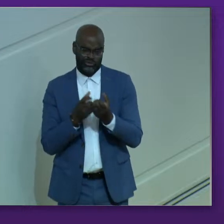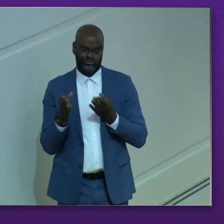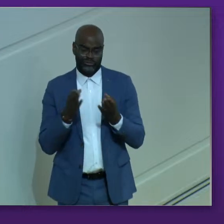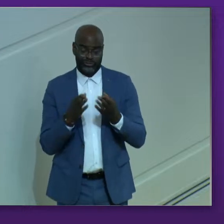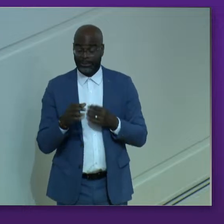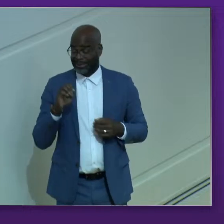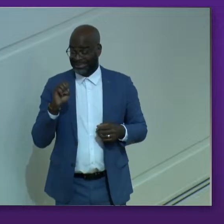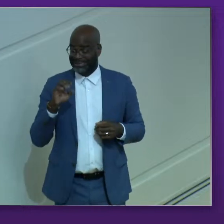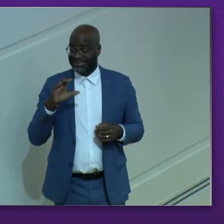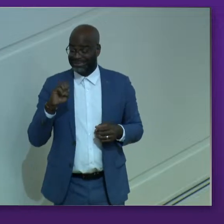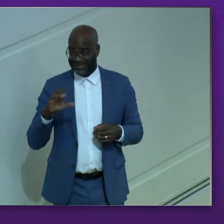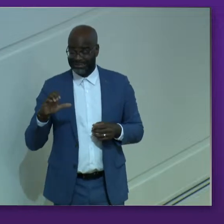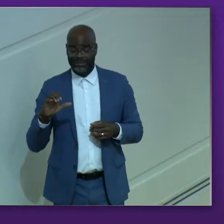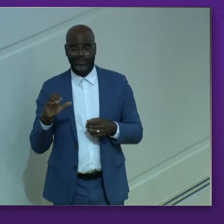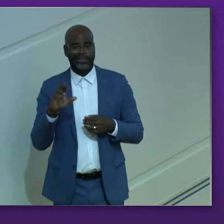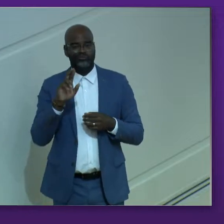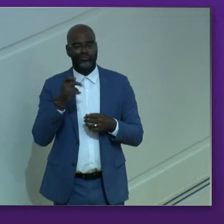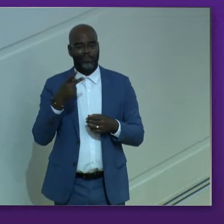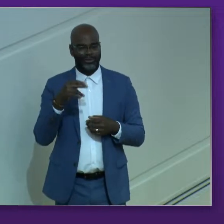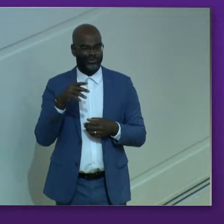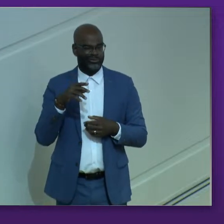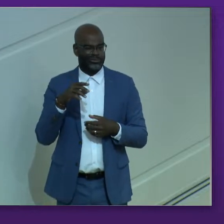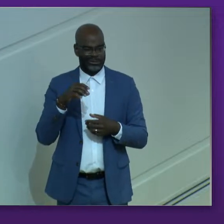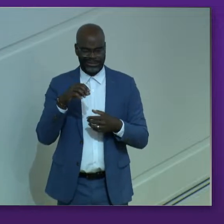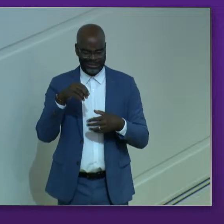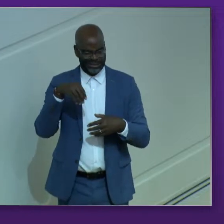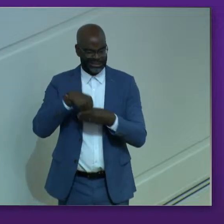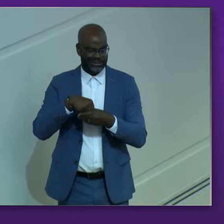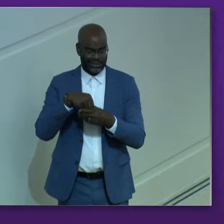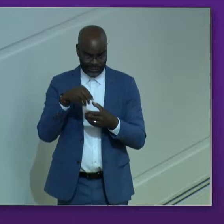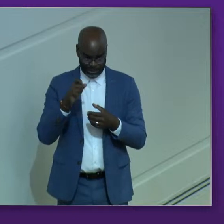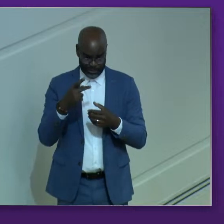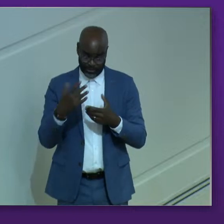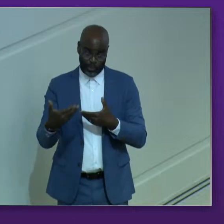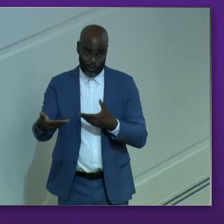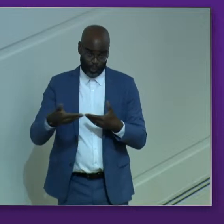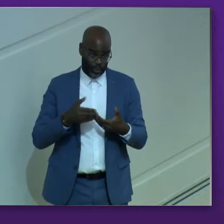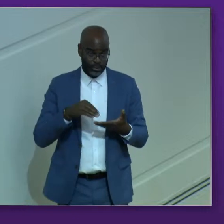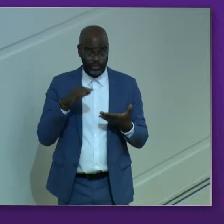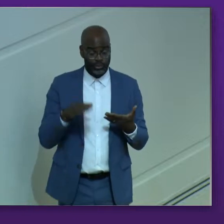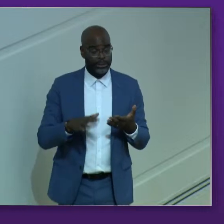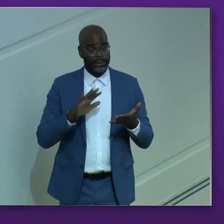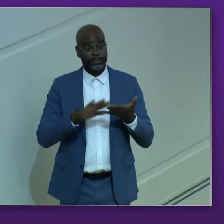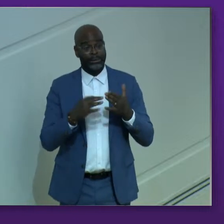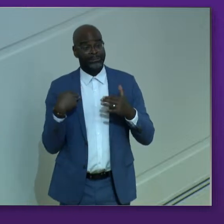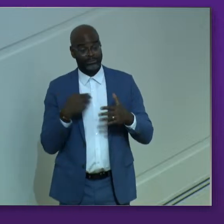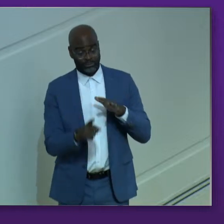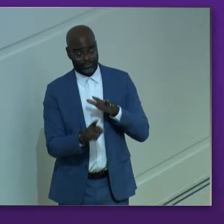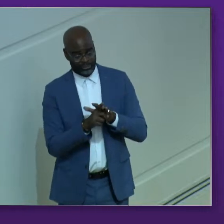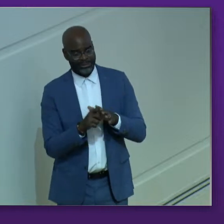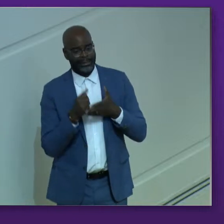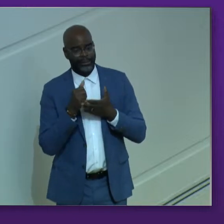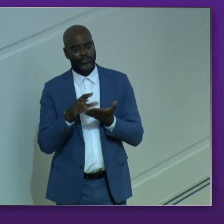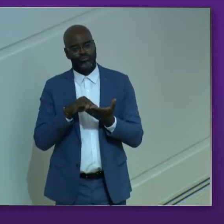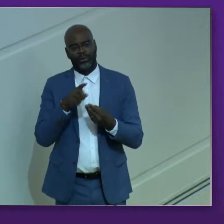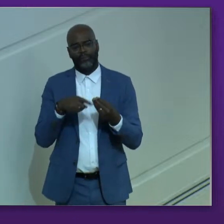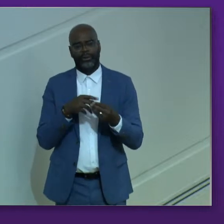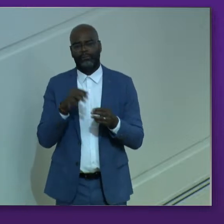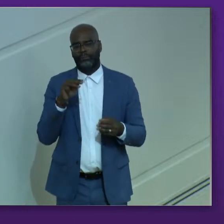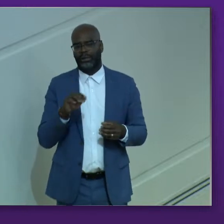CENTRAL INTAKE HUB TRAINING AND SUPPORT SERVICES.